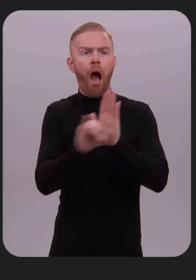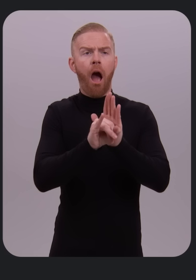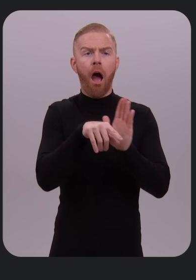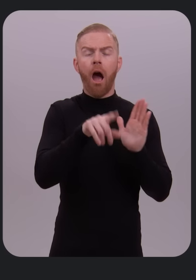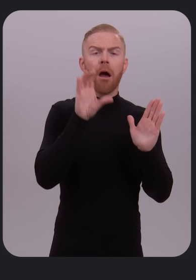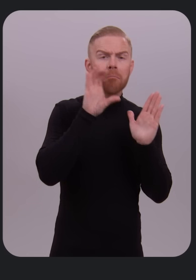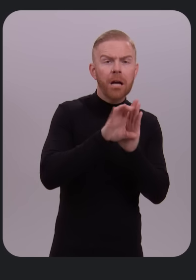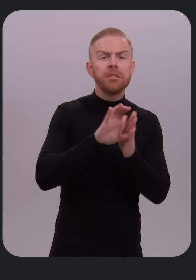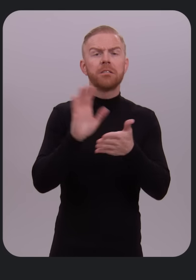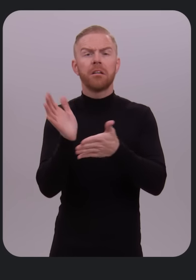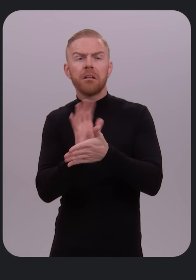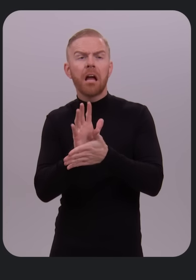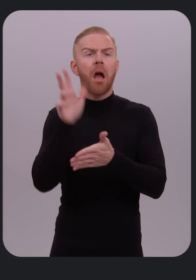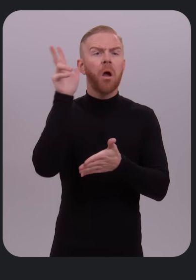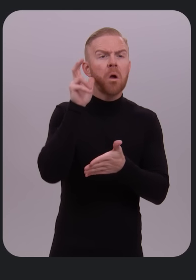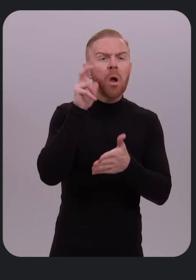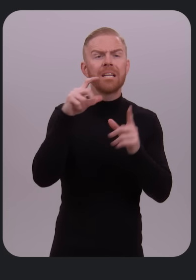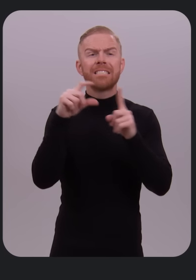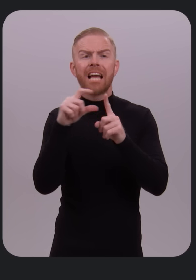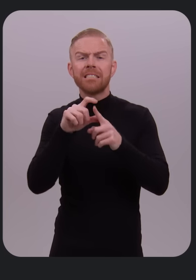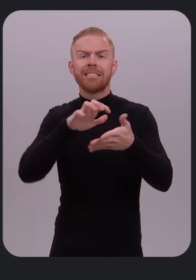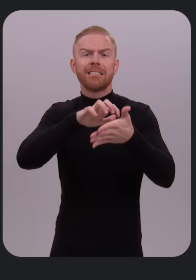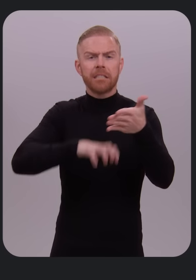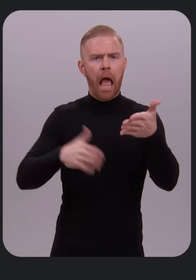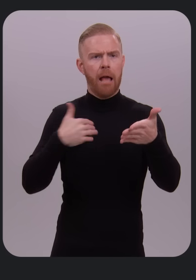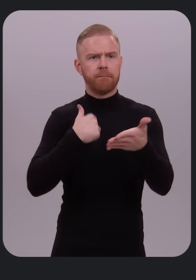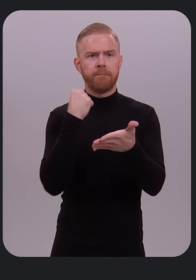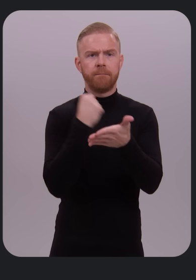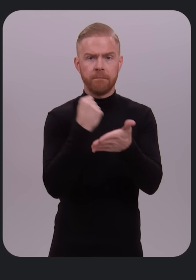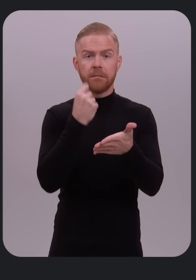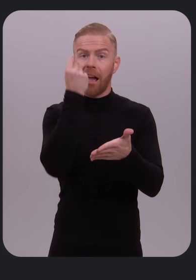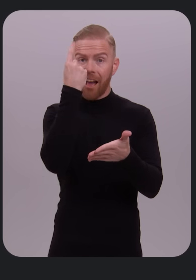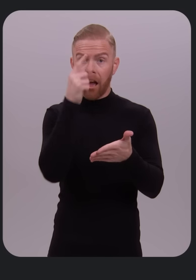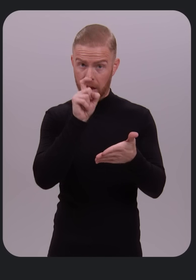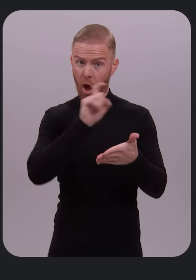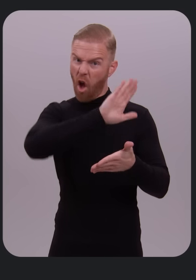SynthID in it, whether it's in the whole piece, or even just a part.